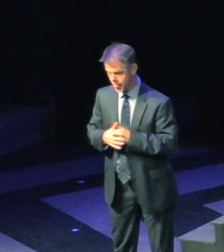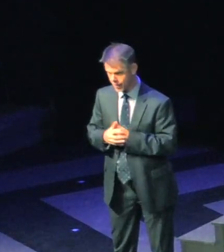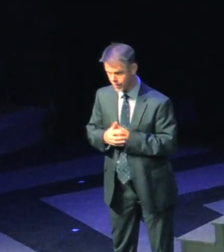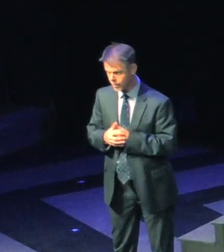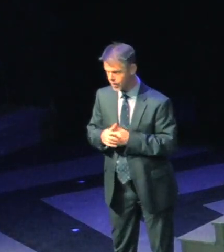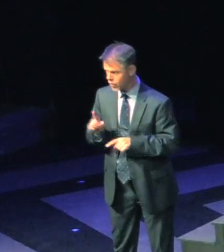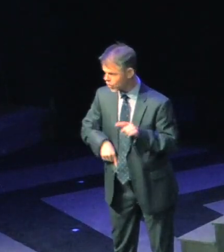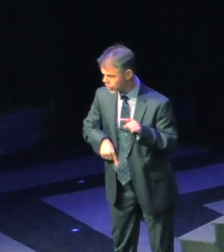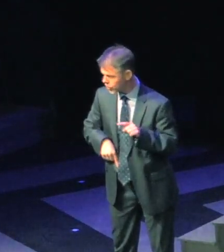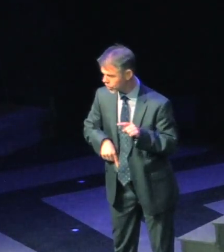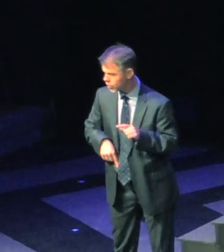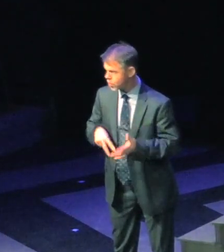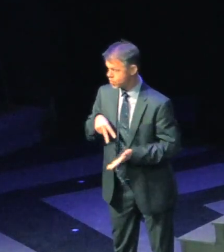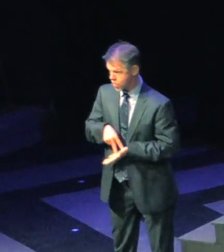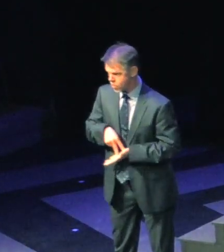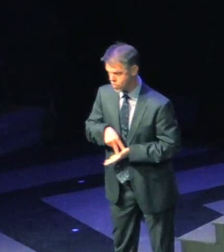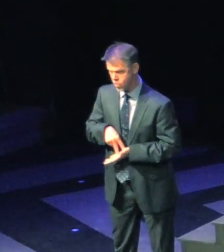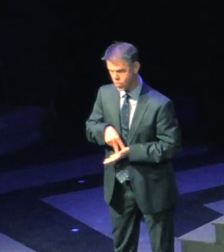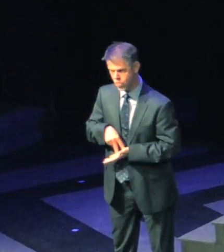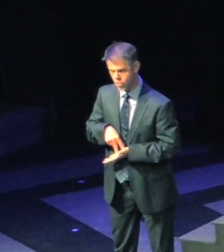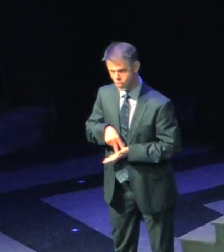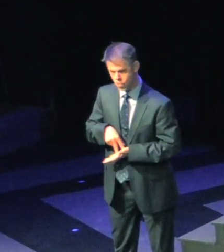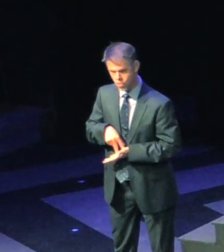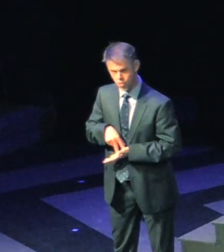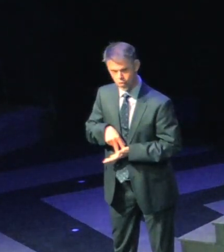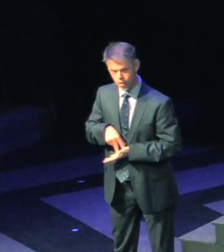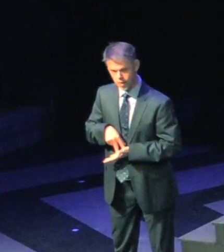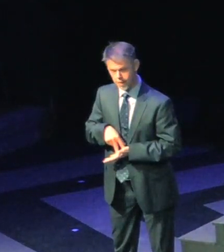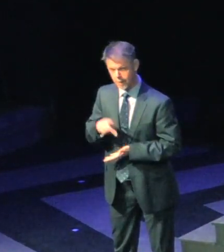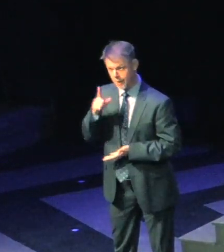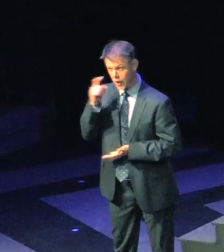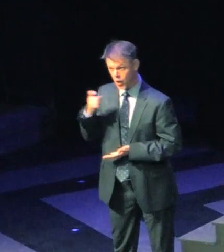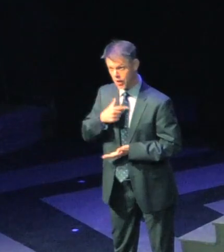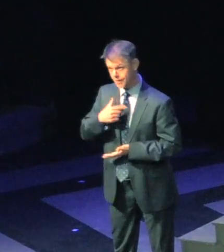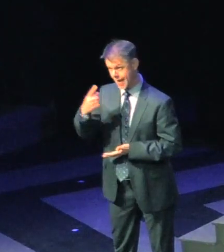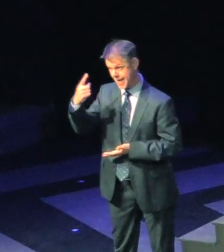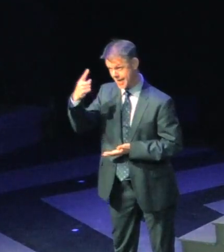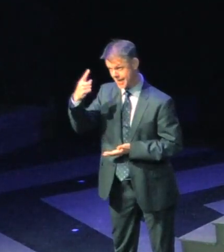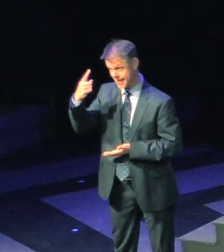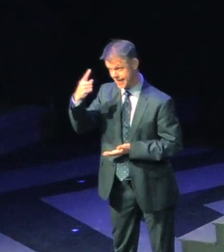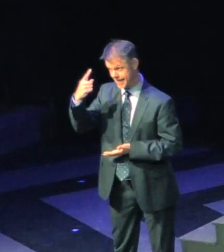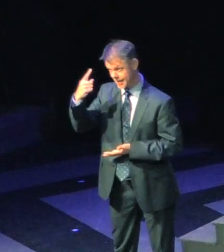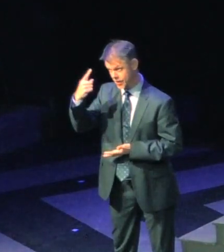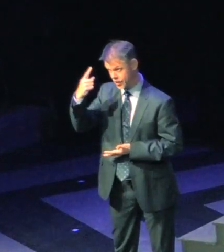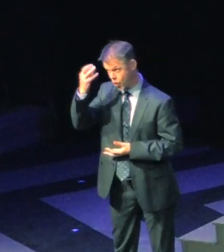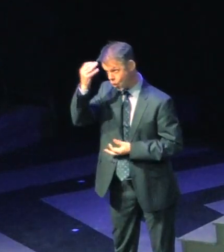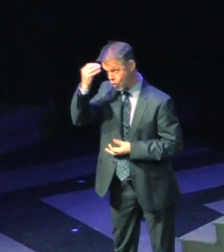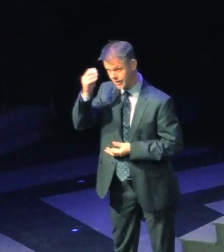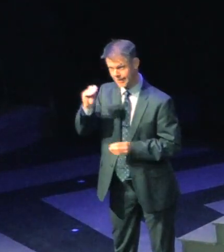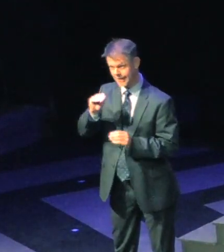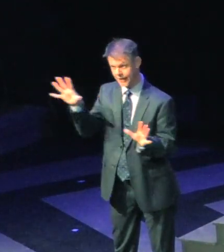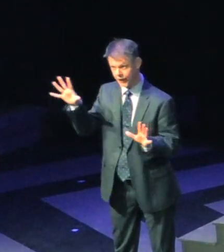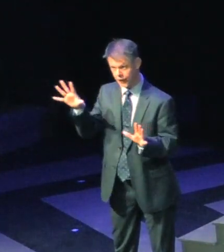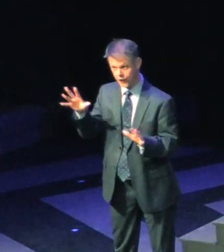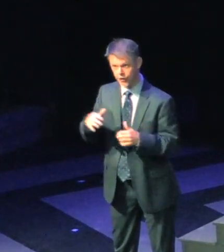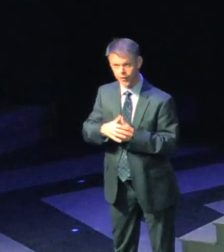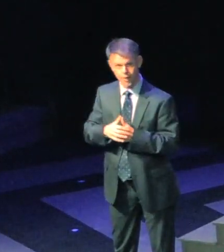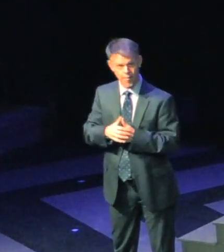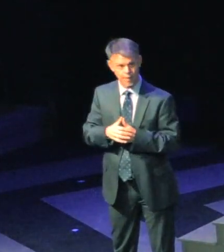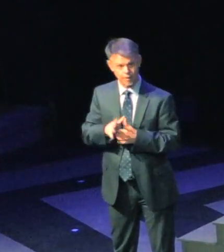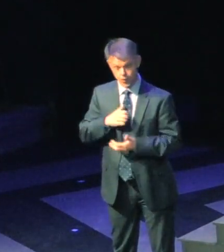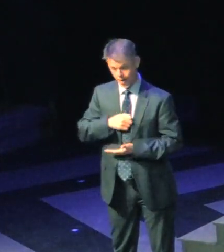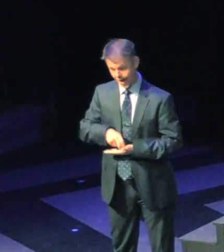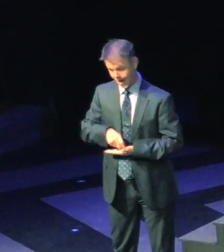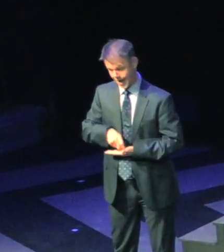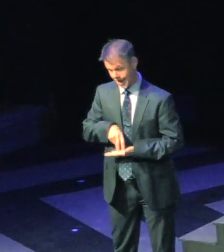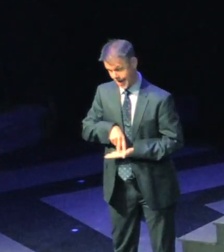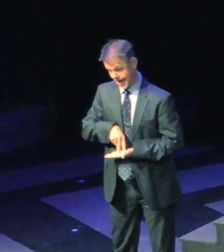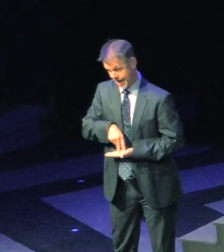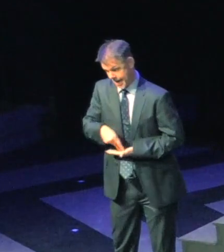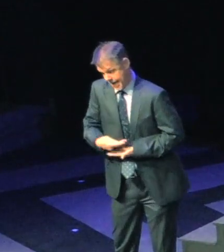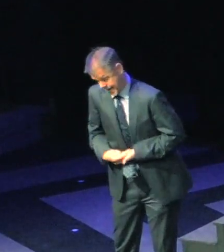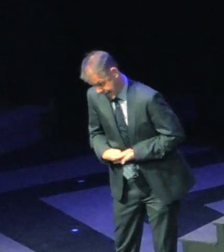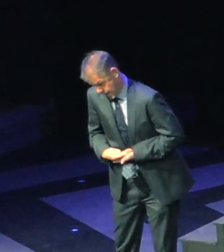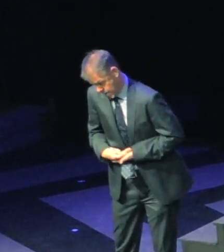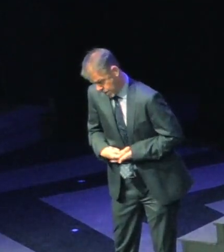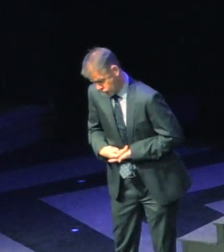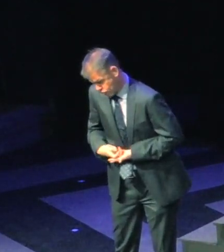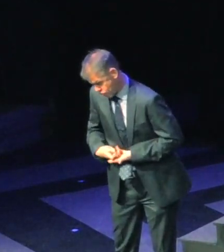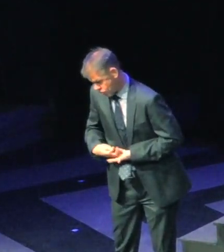move and because I still had my faculties some said just lay on the ground. Crawl up, I crawled